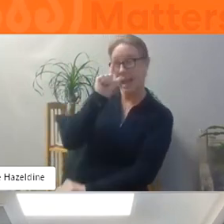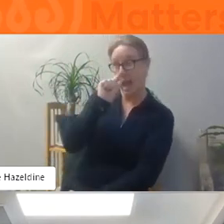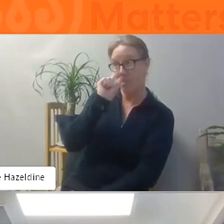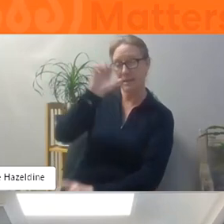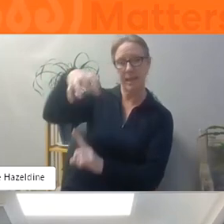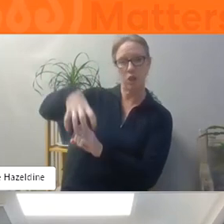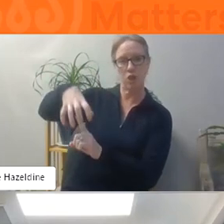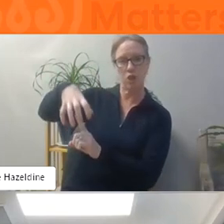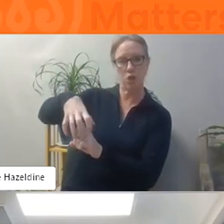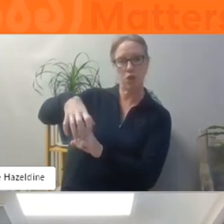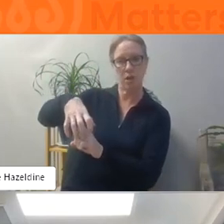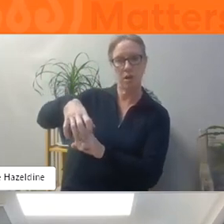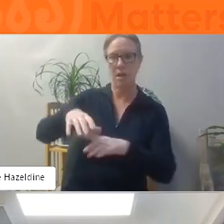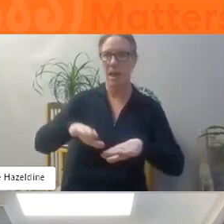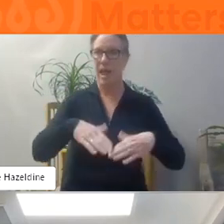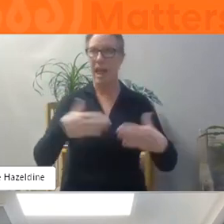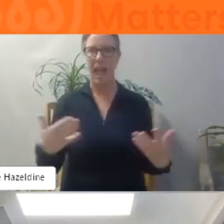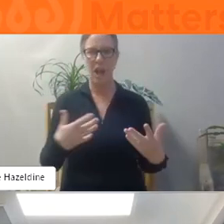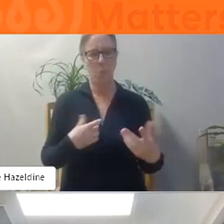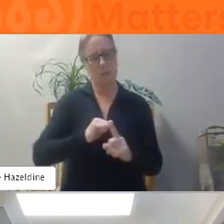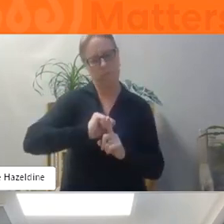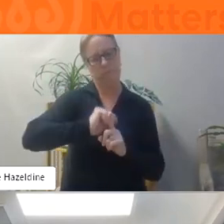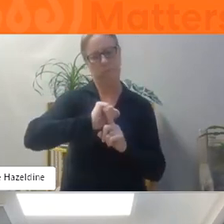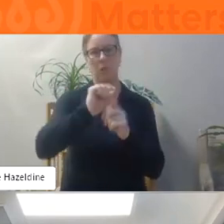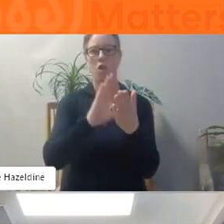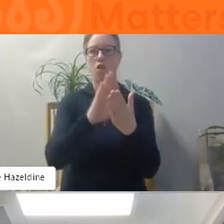and how do we crip the curriculum. By cripping the curriculum we're